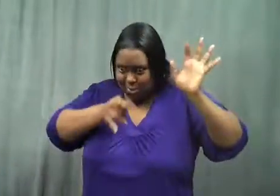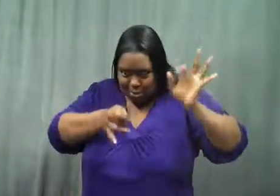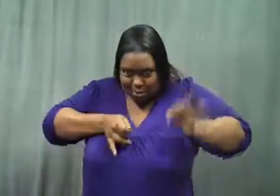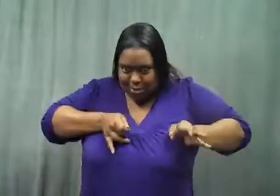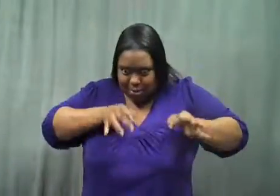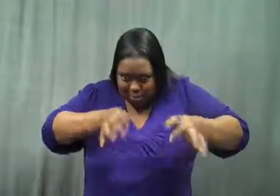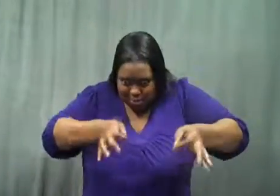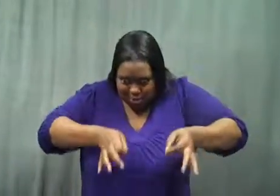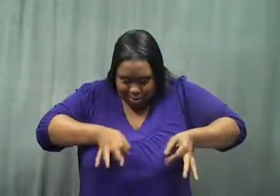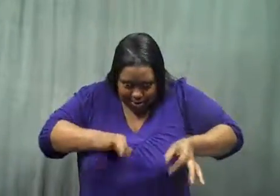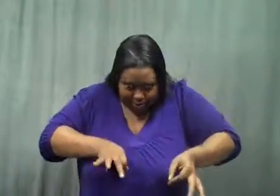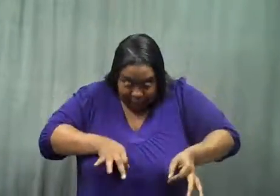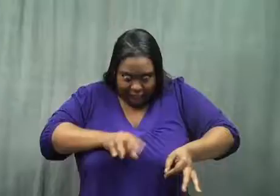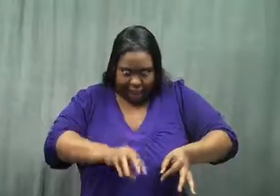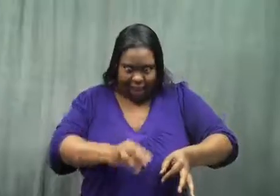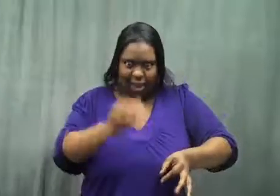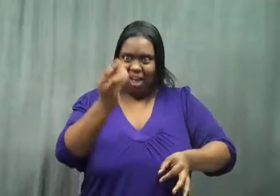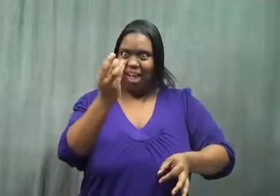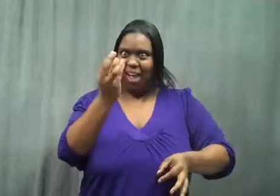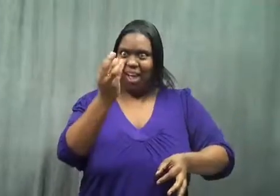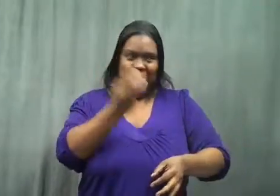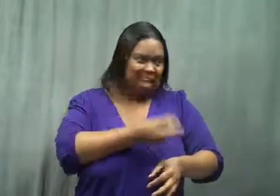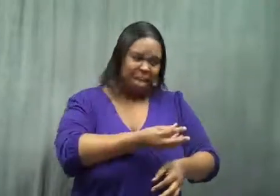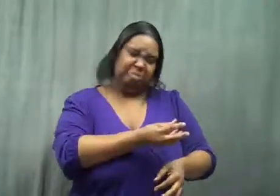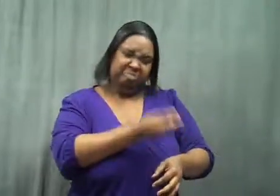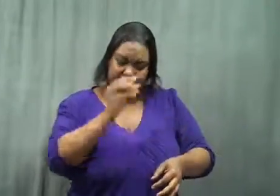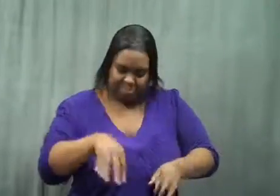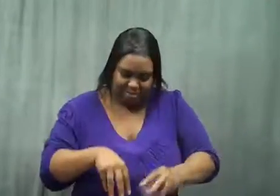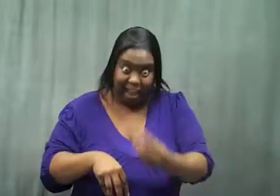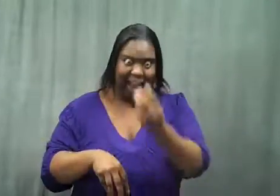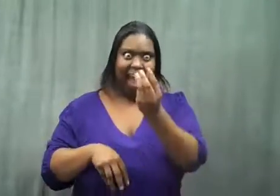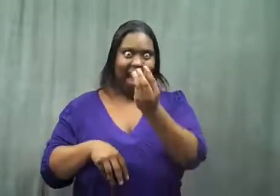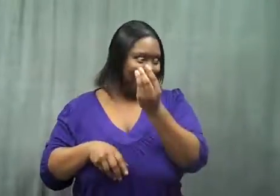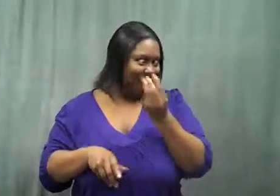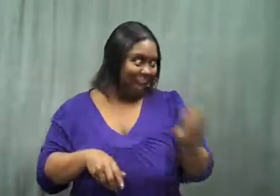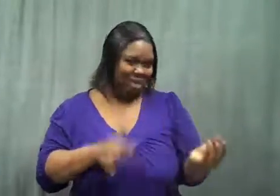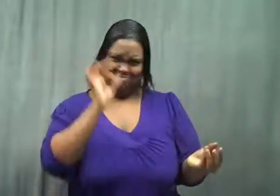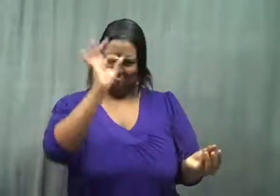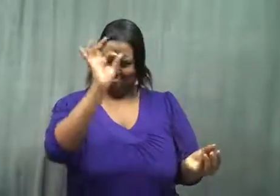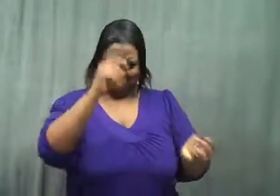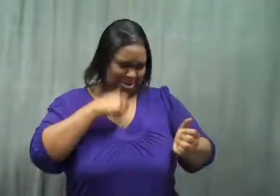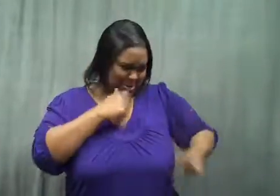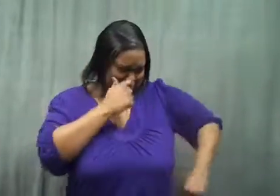I looked through his drawers and found the right pair.